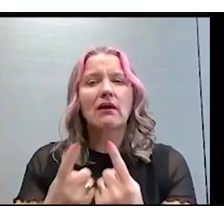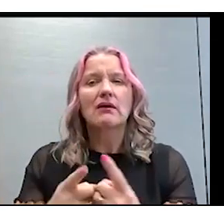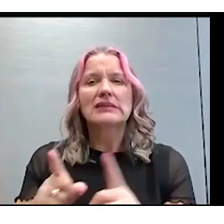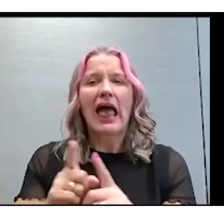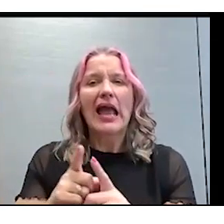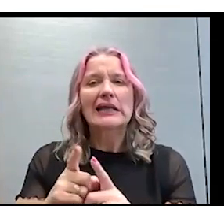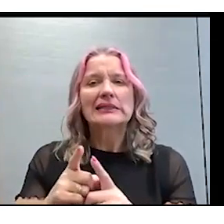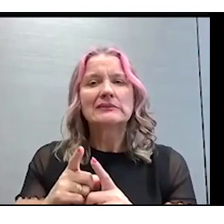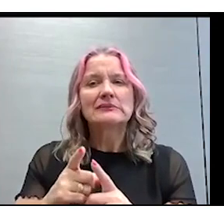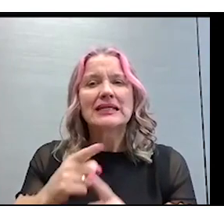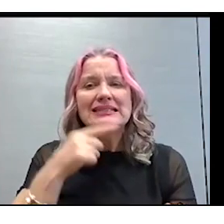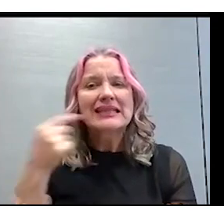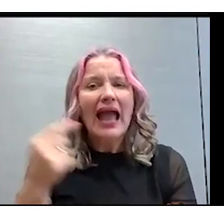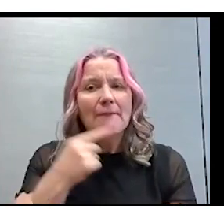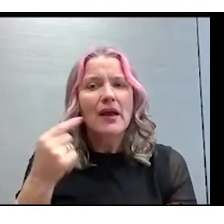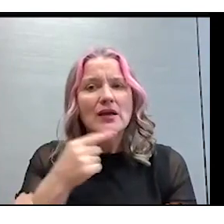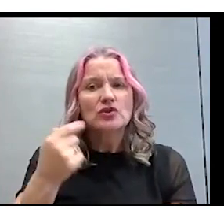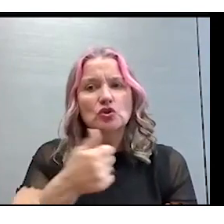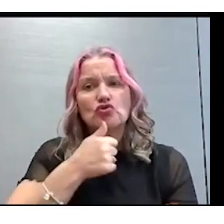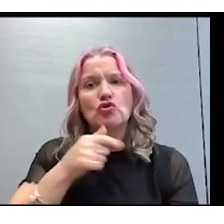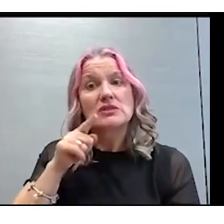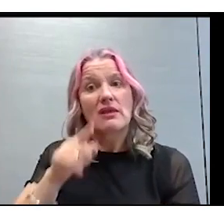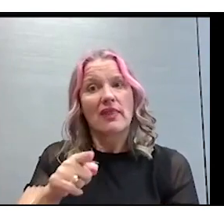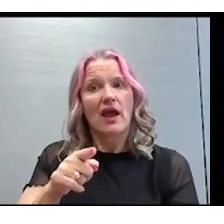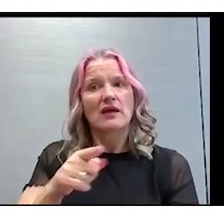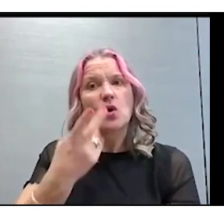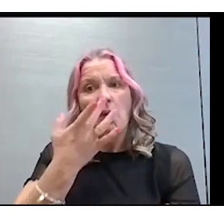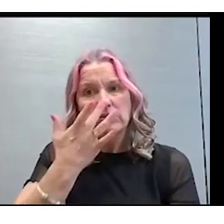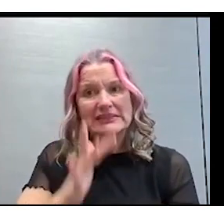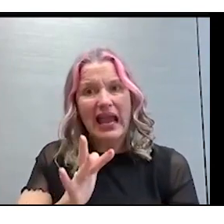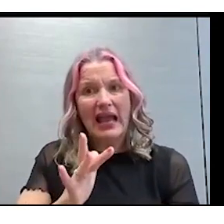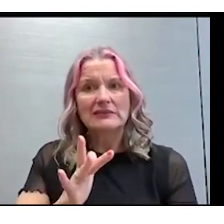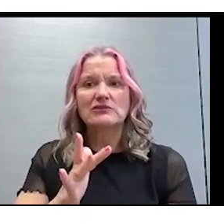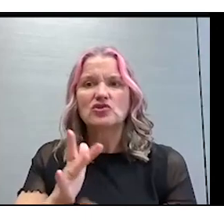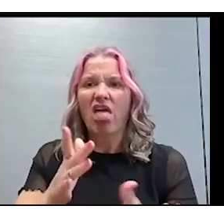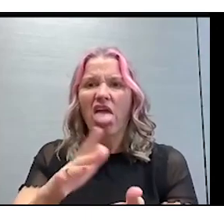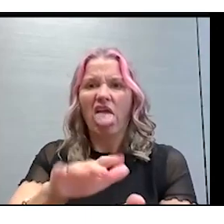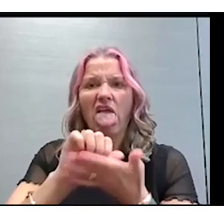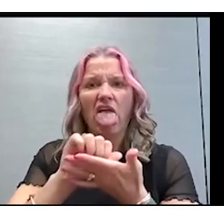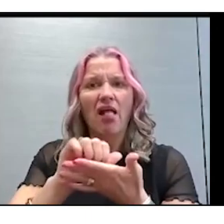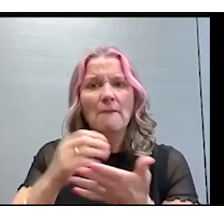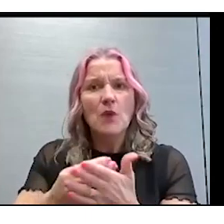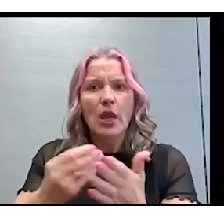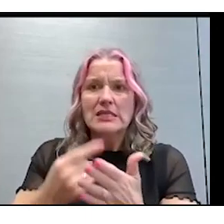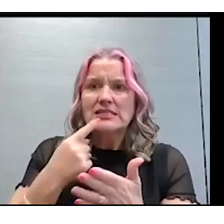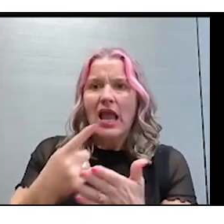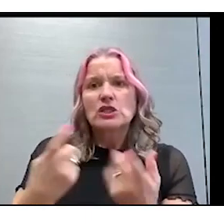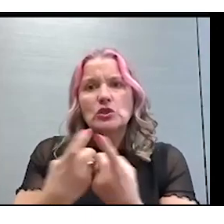who are using that in order to obviously claim money, something has happened and so forth.